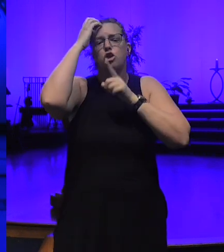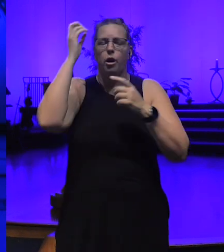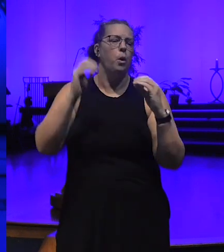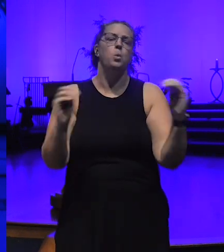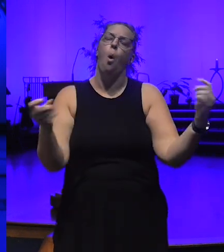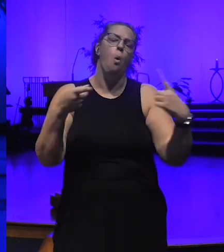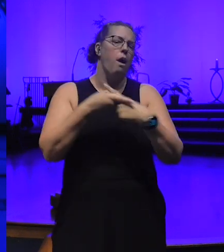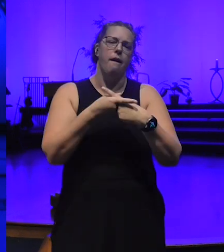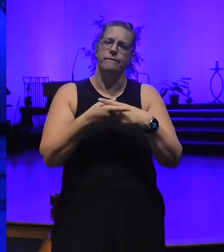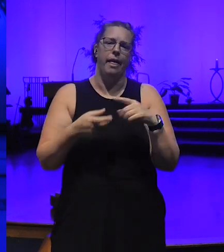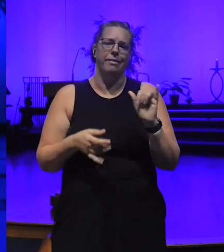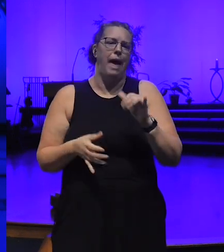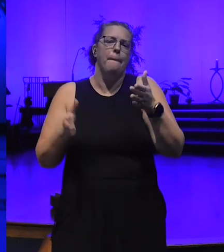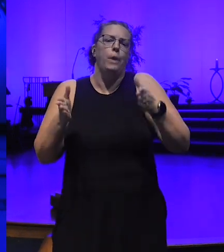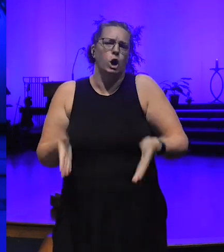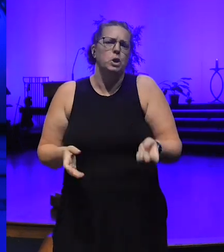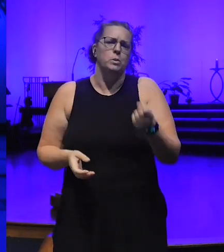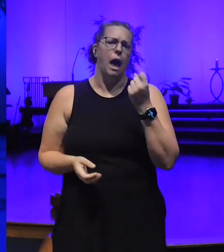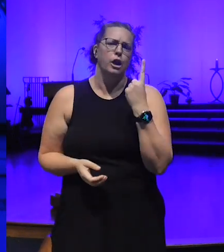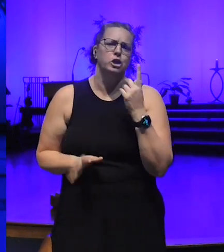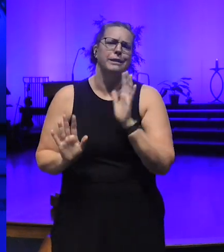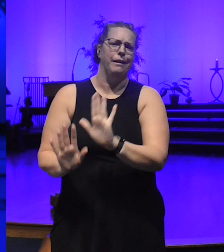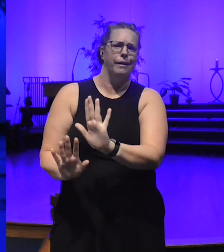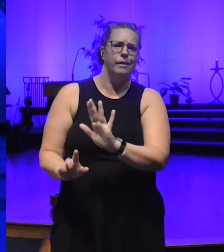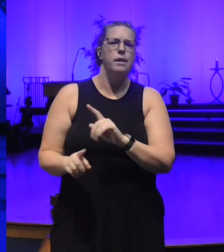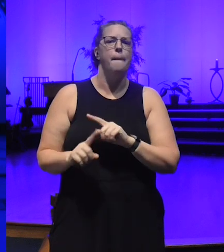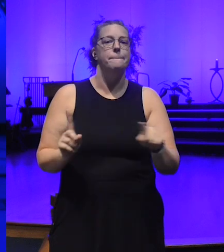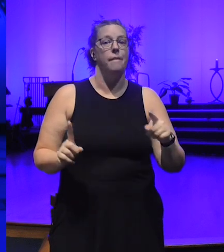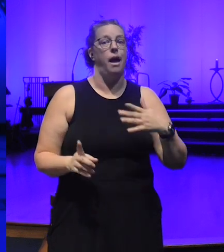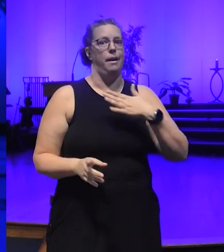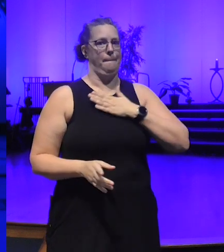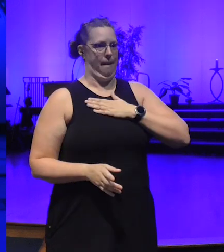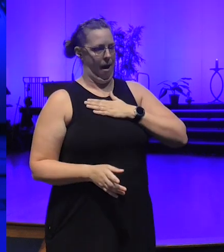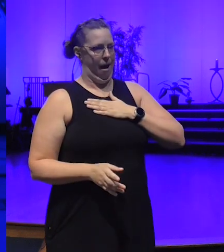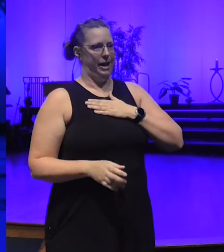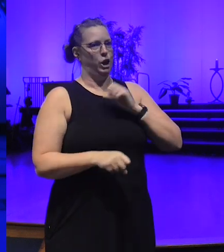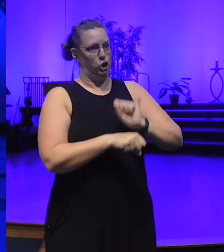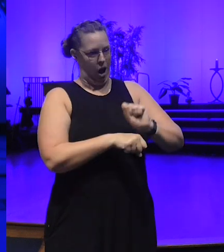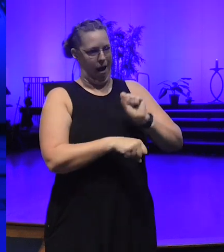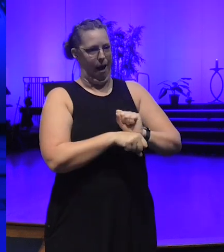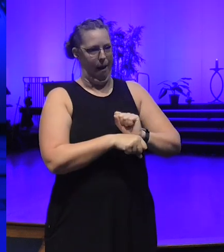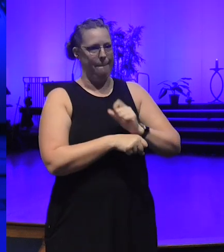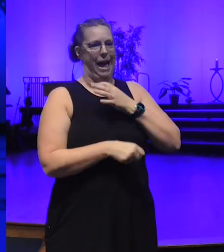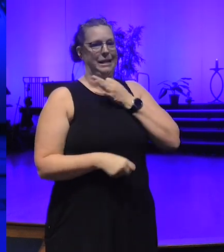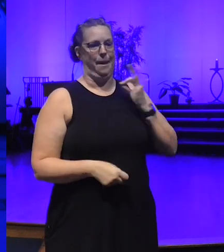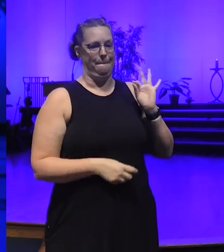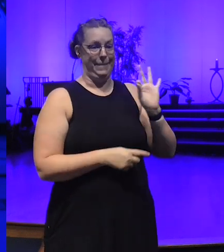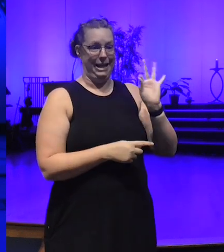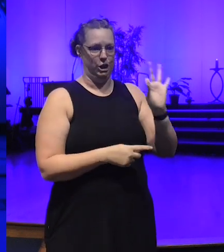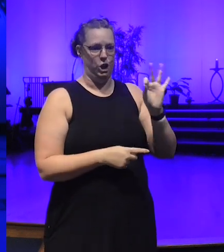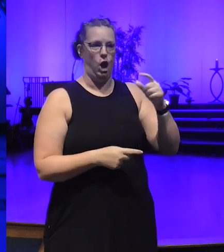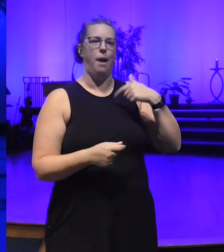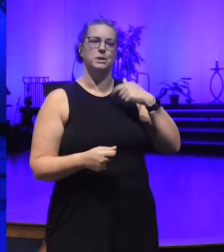goal as a minister at Mile High church is to be an uplifting presence to people and